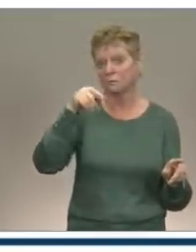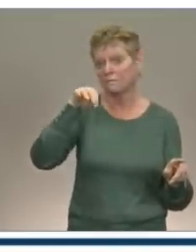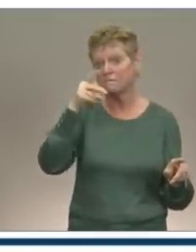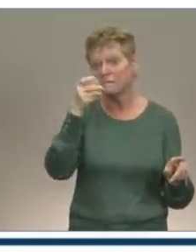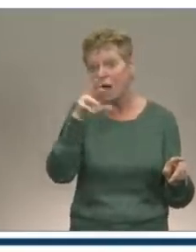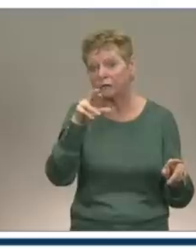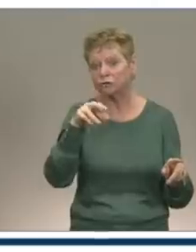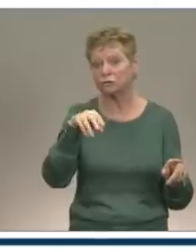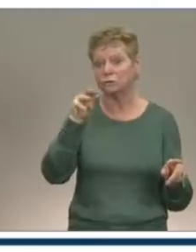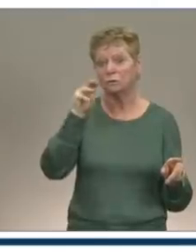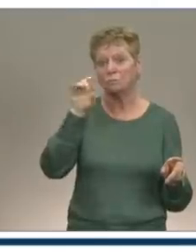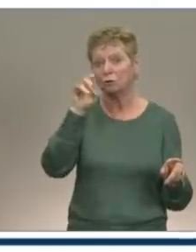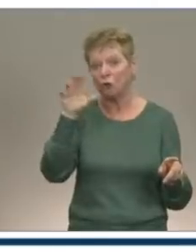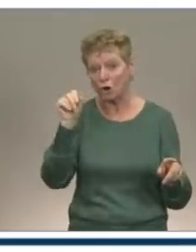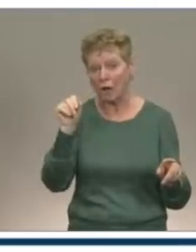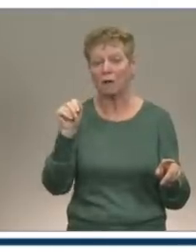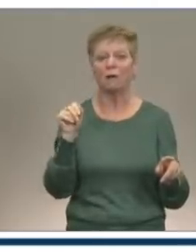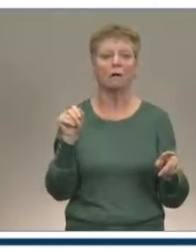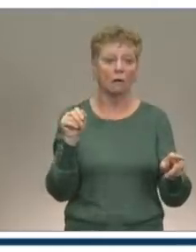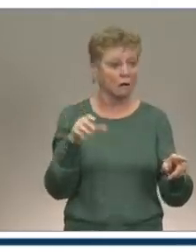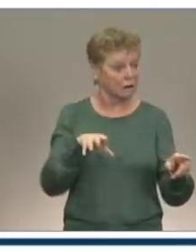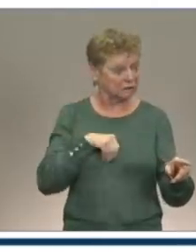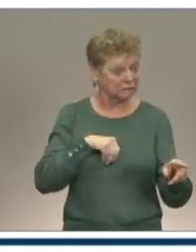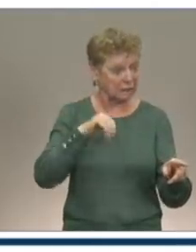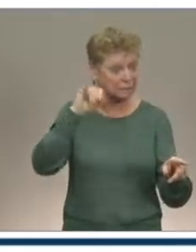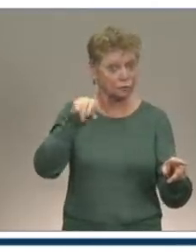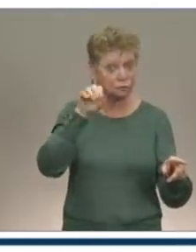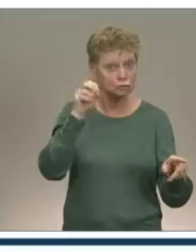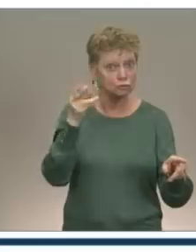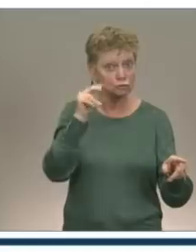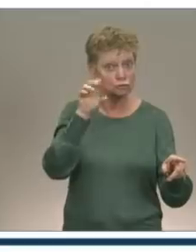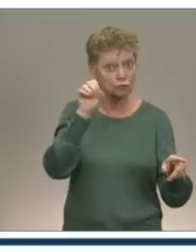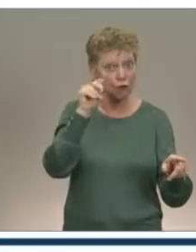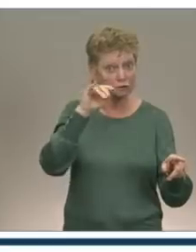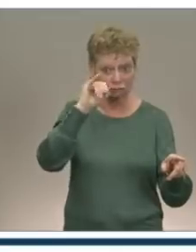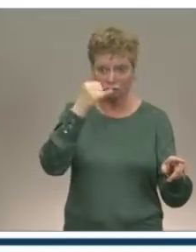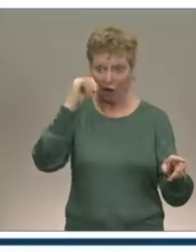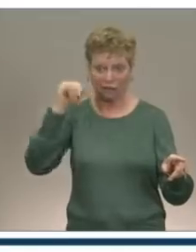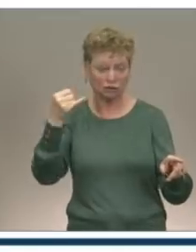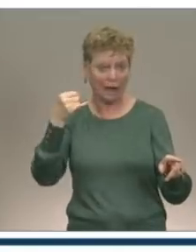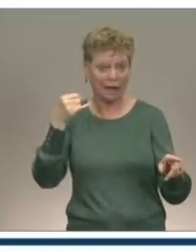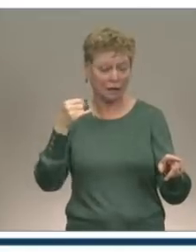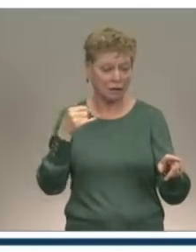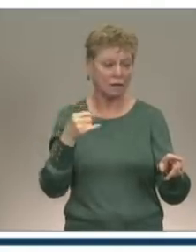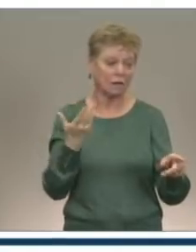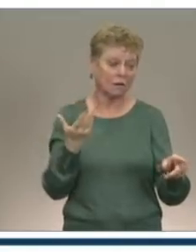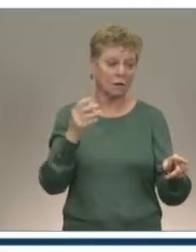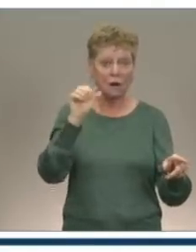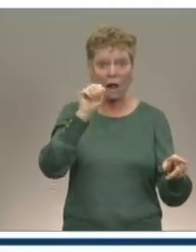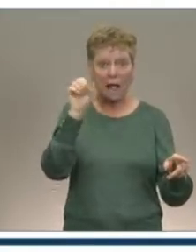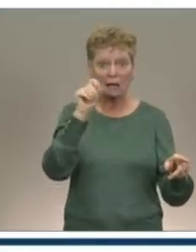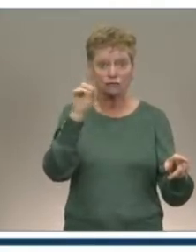it's better that they get some protection from a jnj or an astrozenica vaccine than no protection